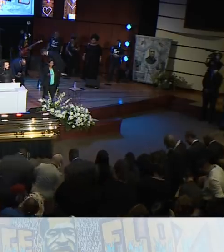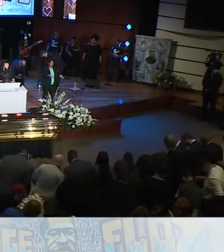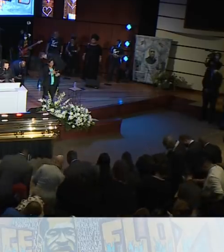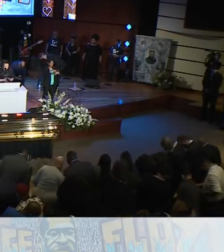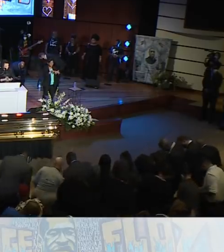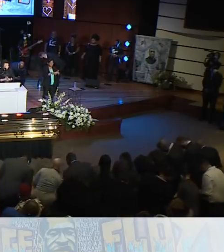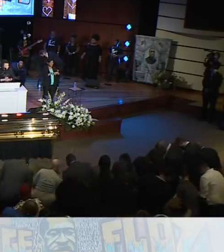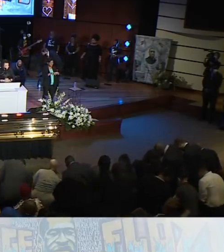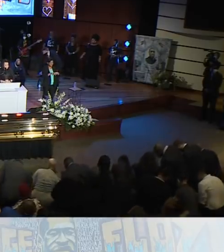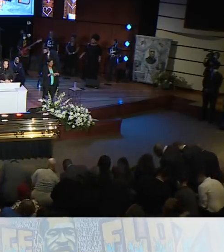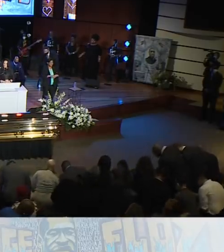GOOD AFTERNOON.